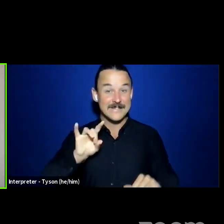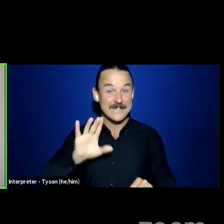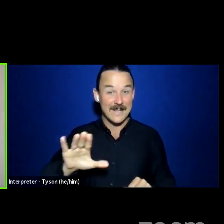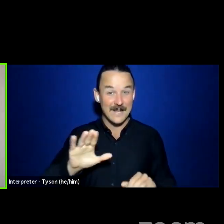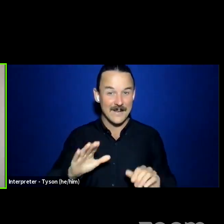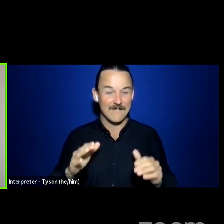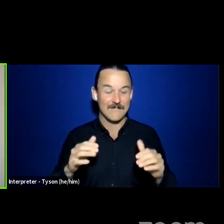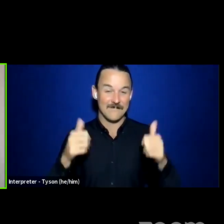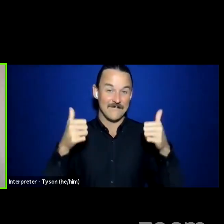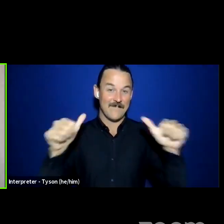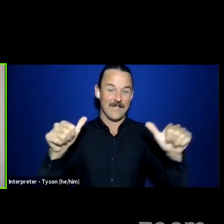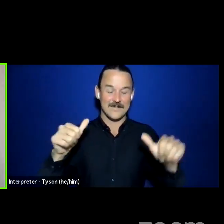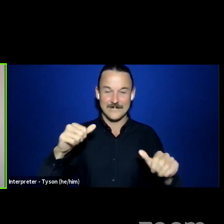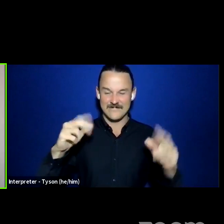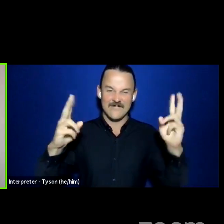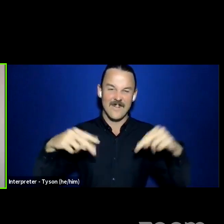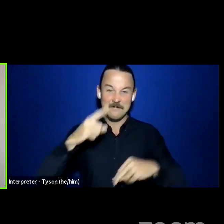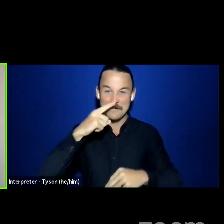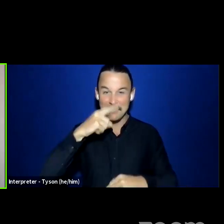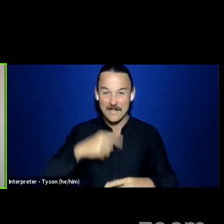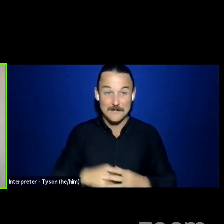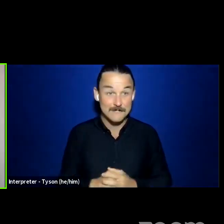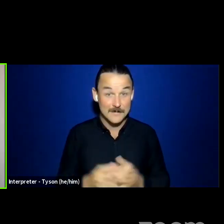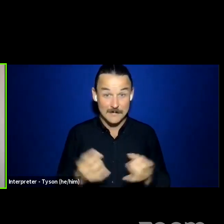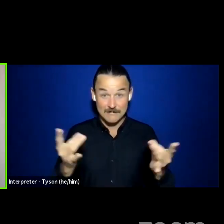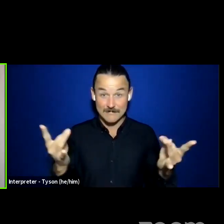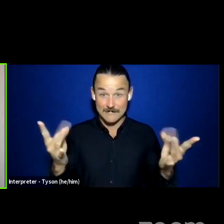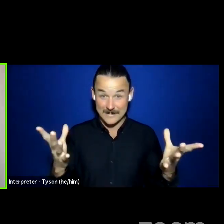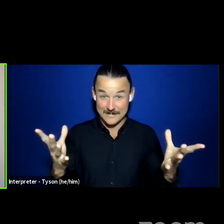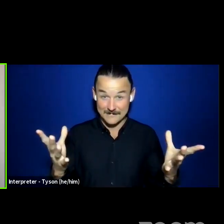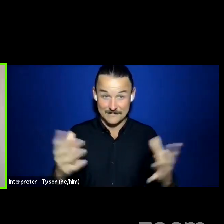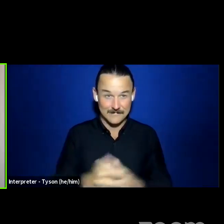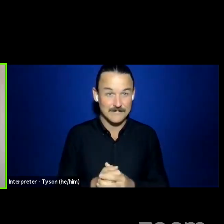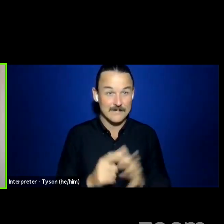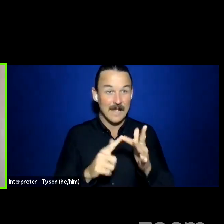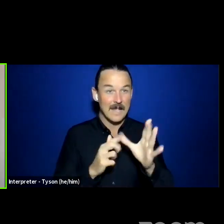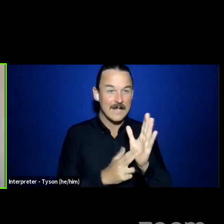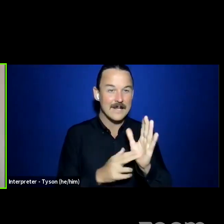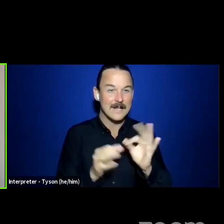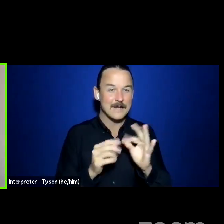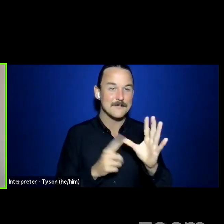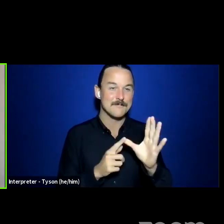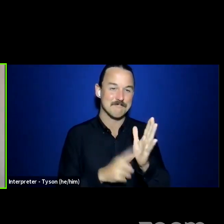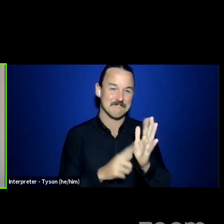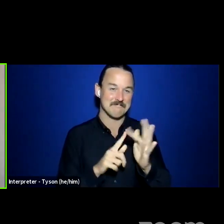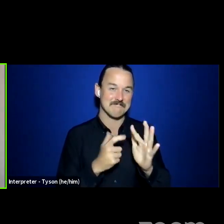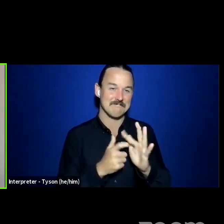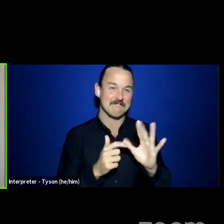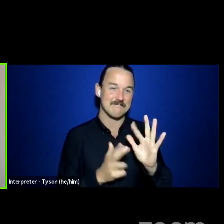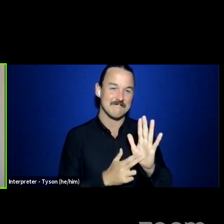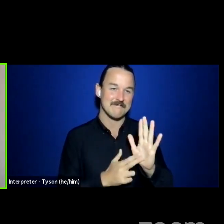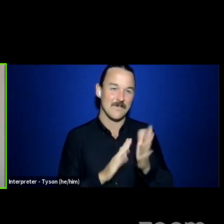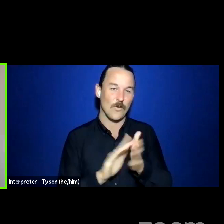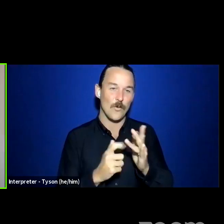It's a next time It's a next time. nalists It's a next 10 finalists. Are we ready. That's up in black and white That's up in black and host in